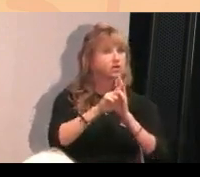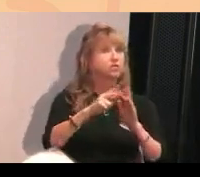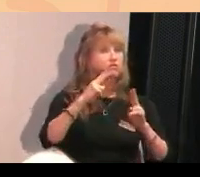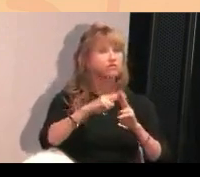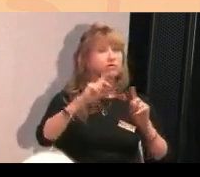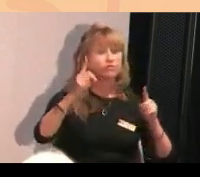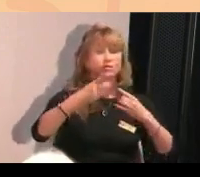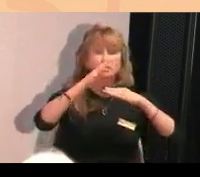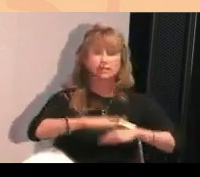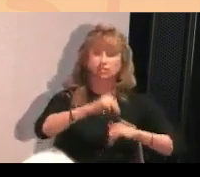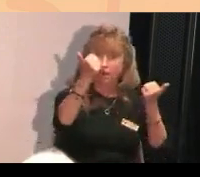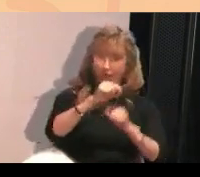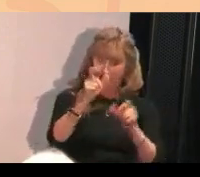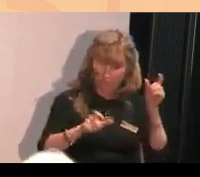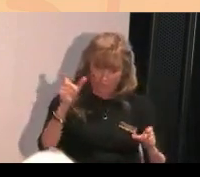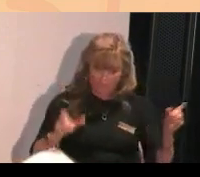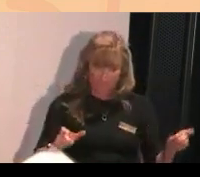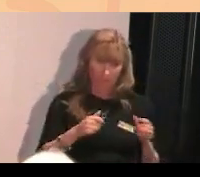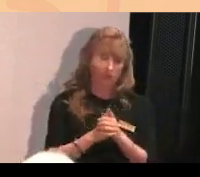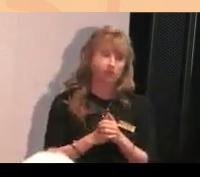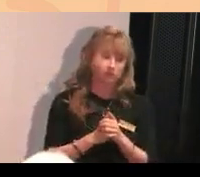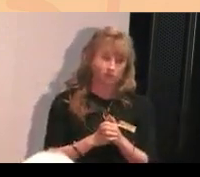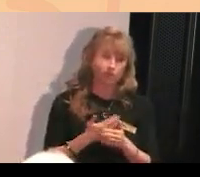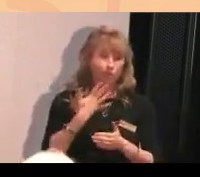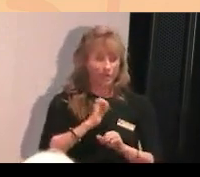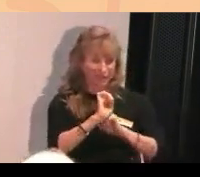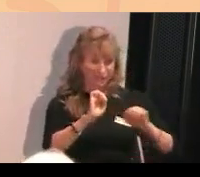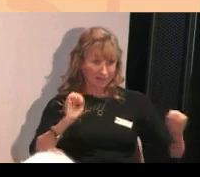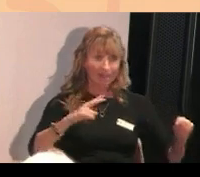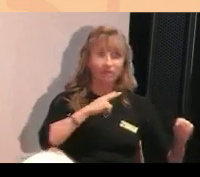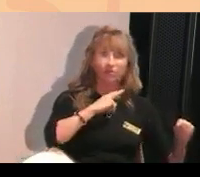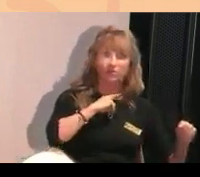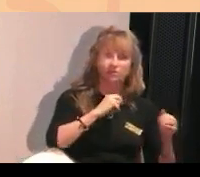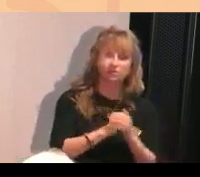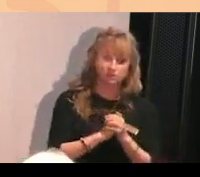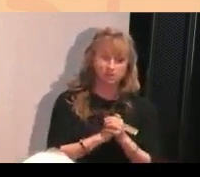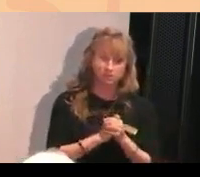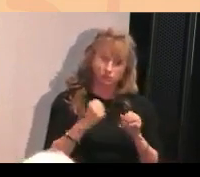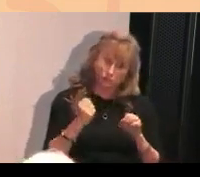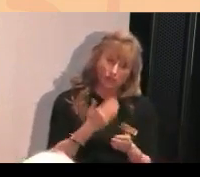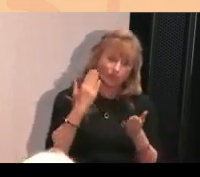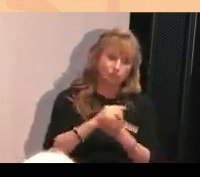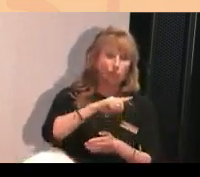cultural practitioners practitioners voices to realize better outcomes for our sector